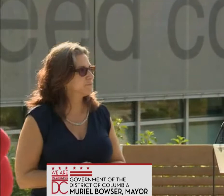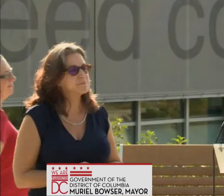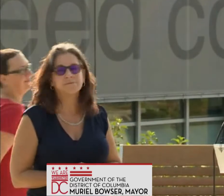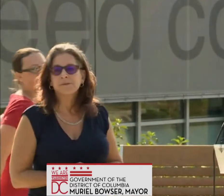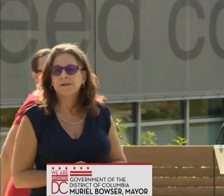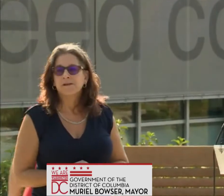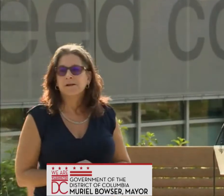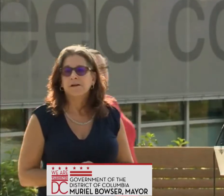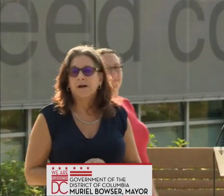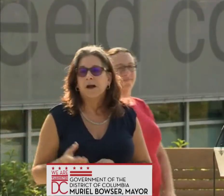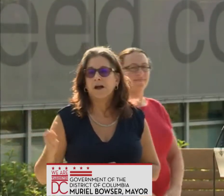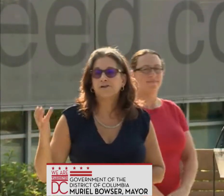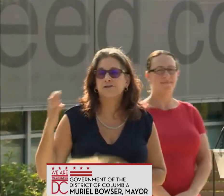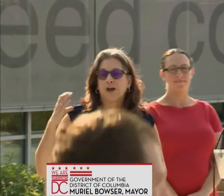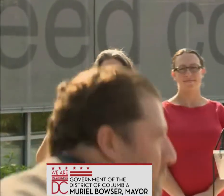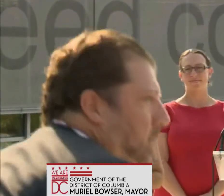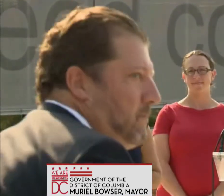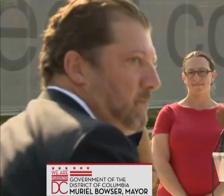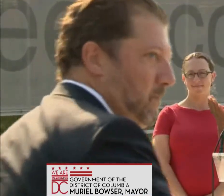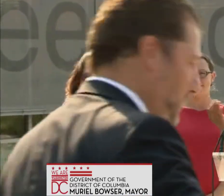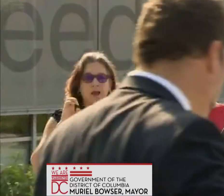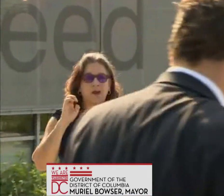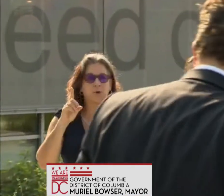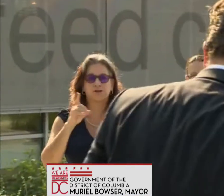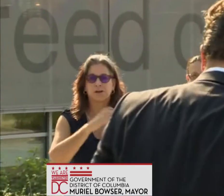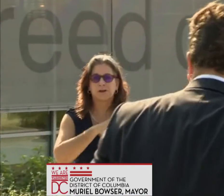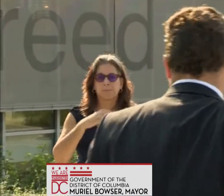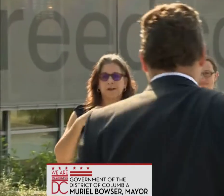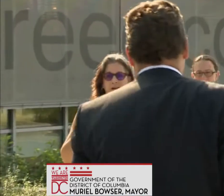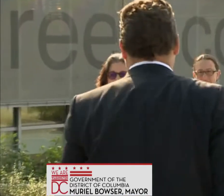Education Committee David Grasso and I also see we've been joined by the